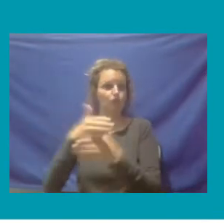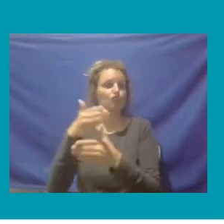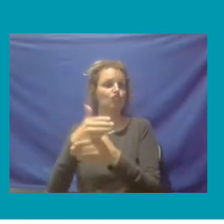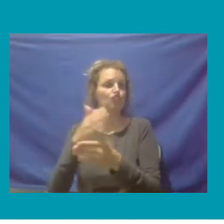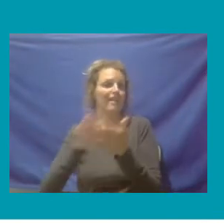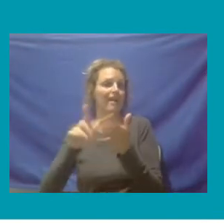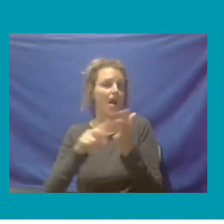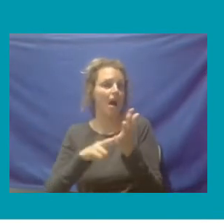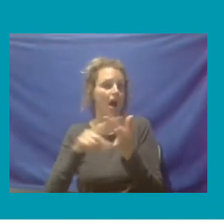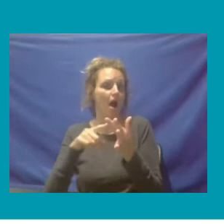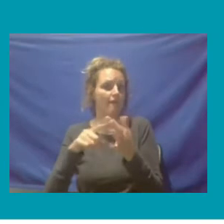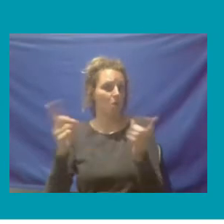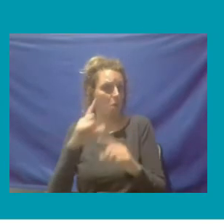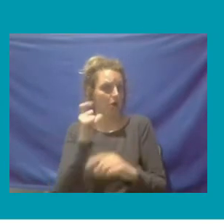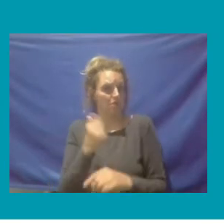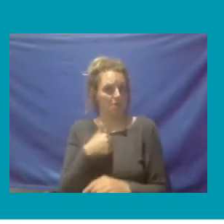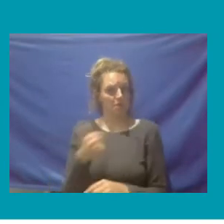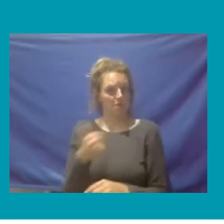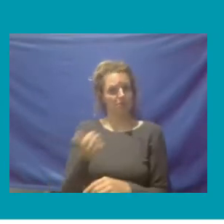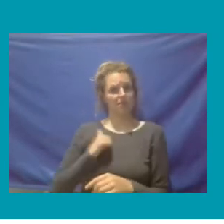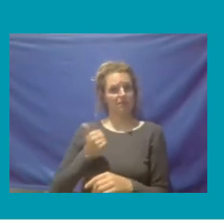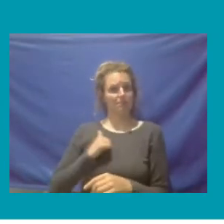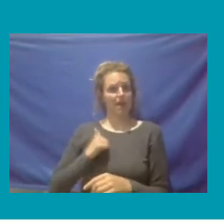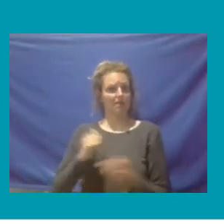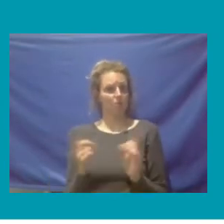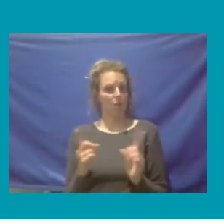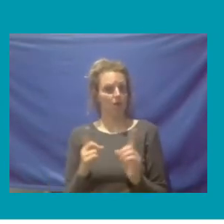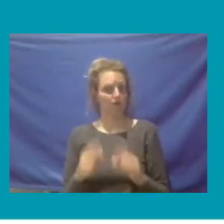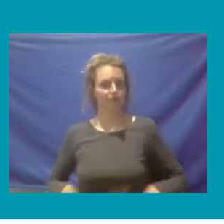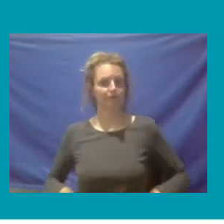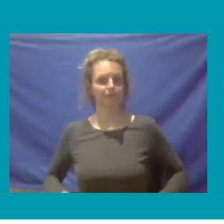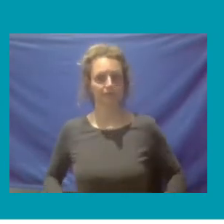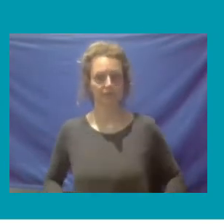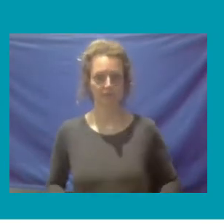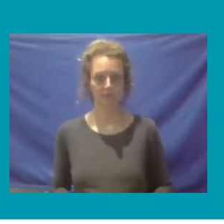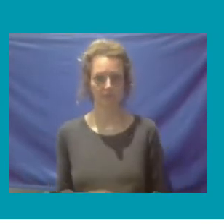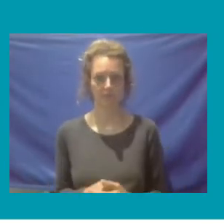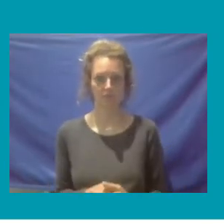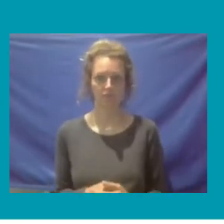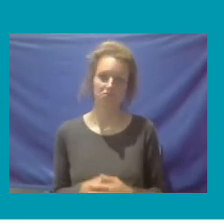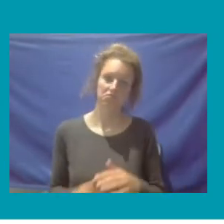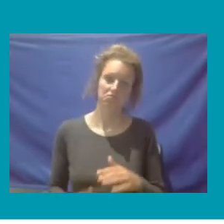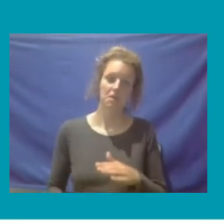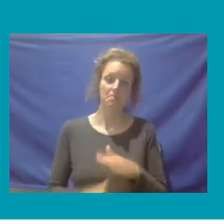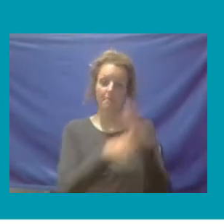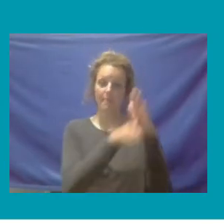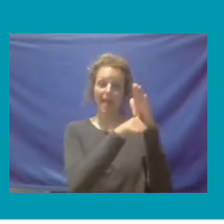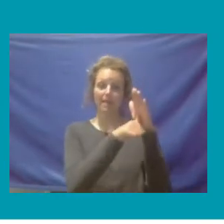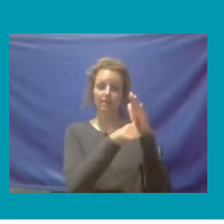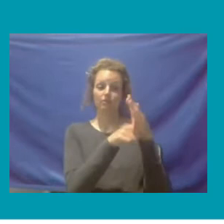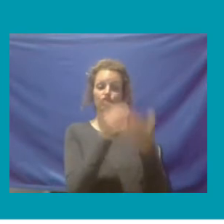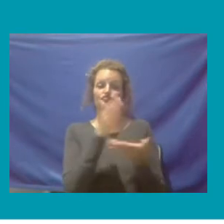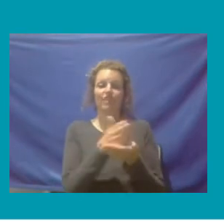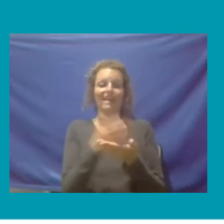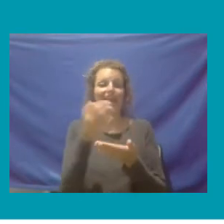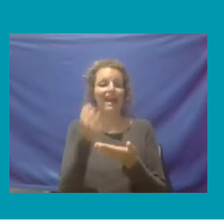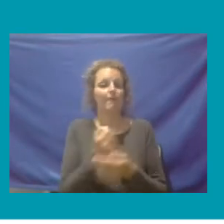One is probably the main one is that we really have no eligibility criteria. As long as someone considers themselves as disabled.